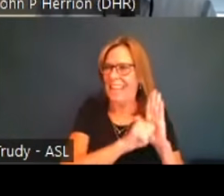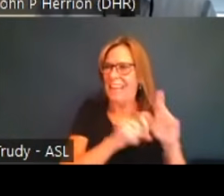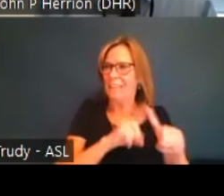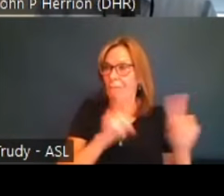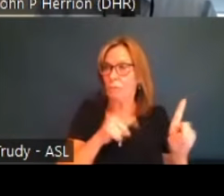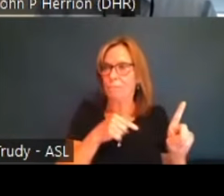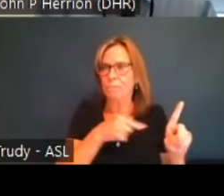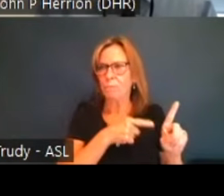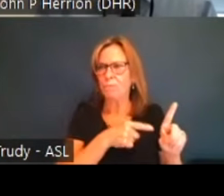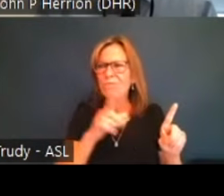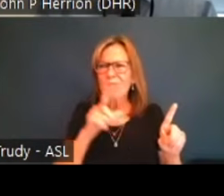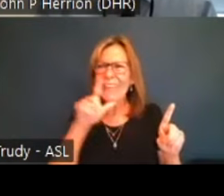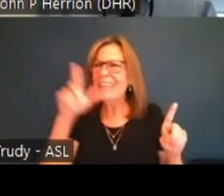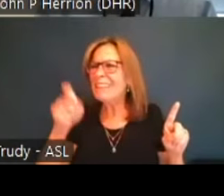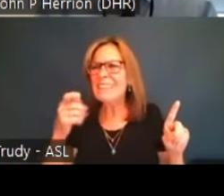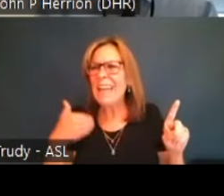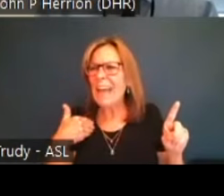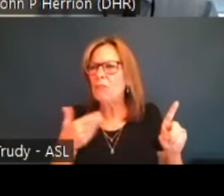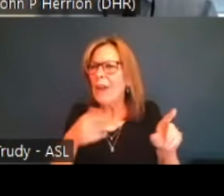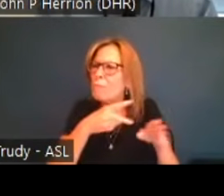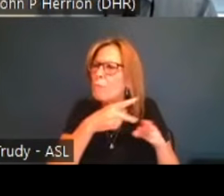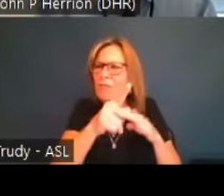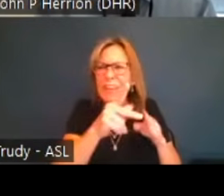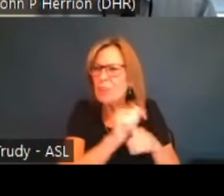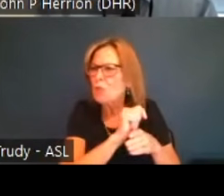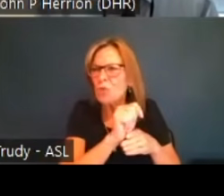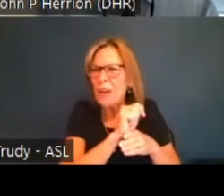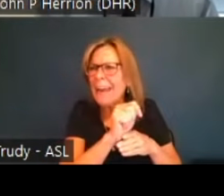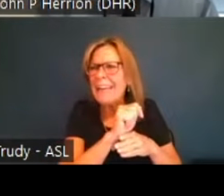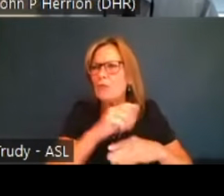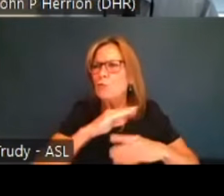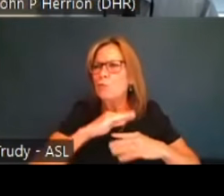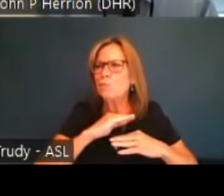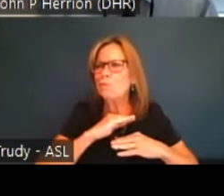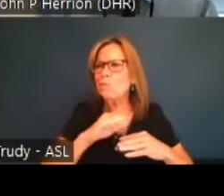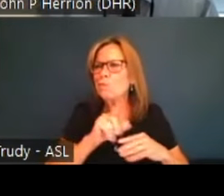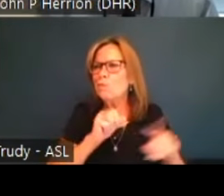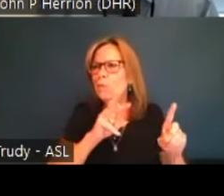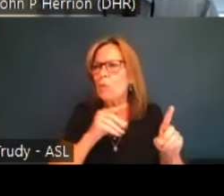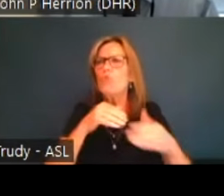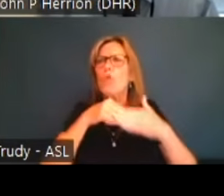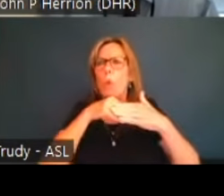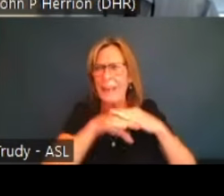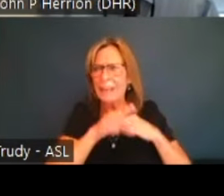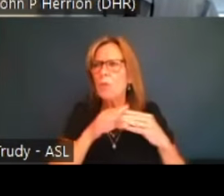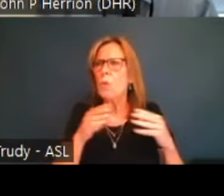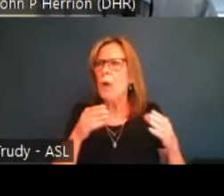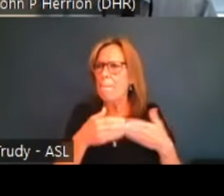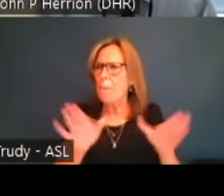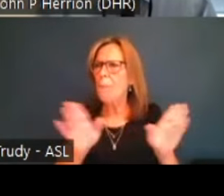service dog, It does not have to be professionally trained, Let me emphasize that, But if the dog is professionally